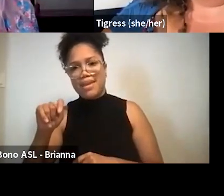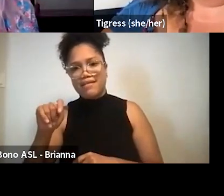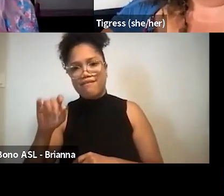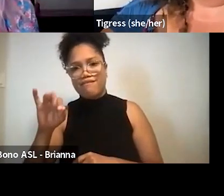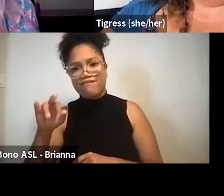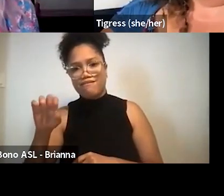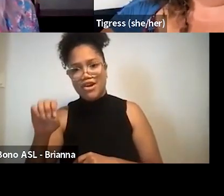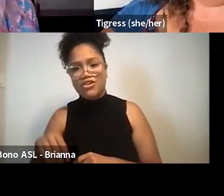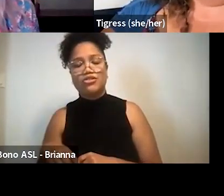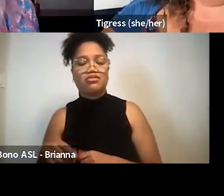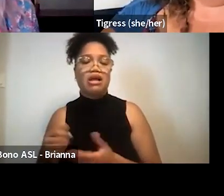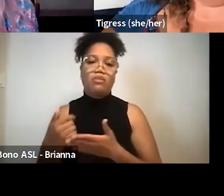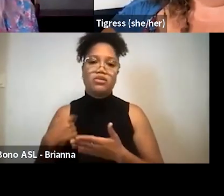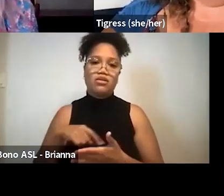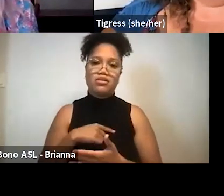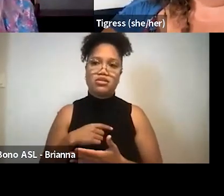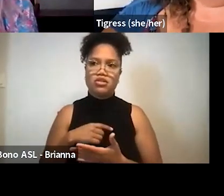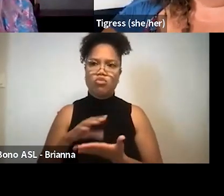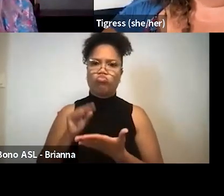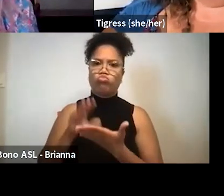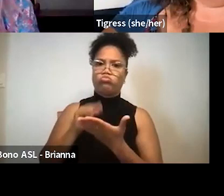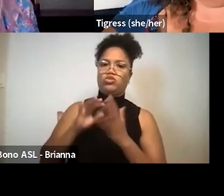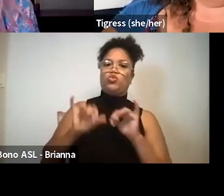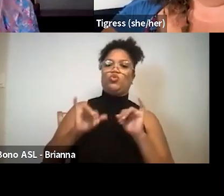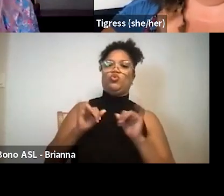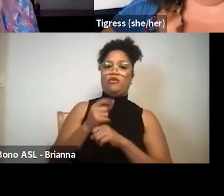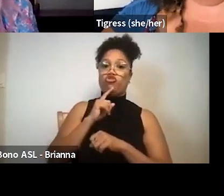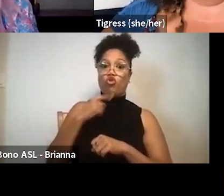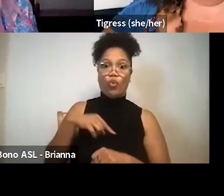really informed and ensure that we are using